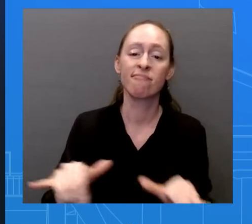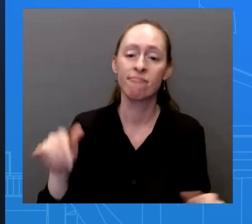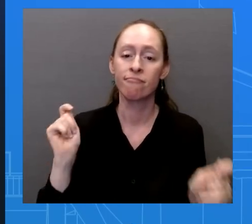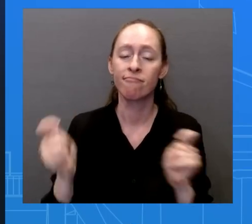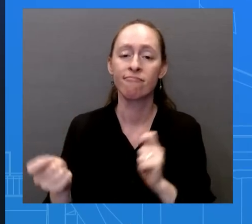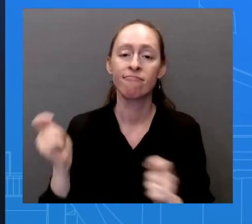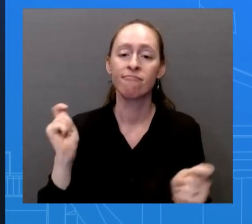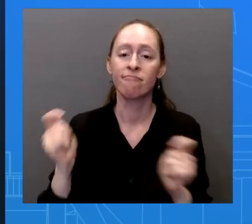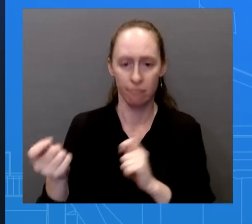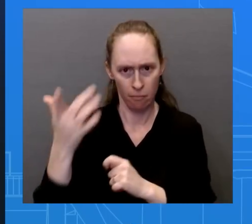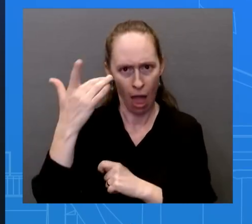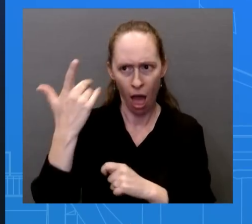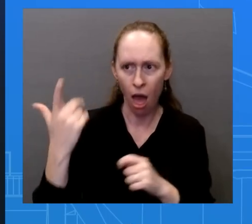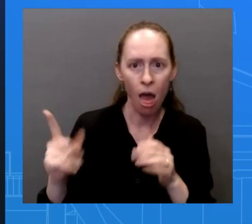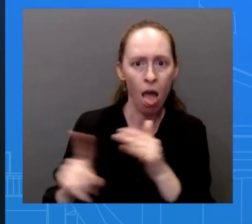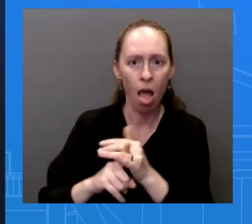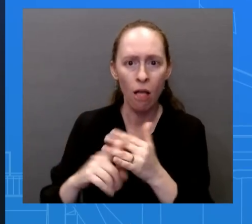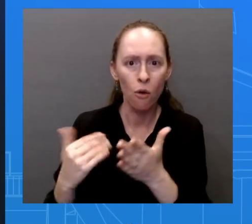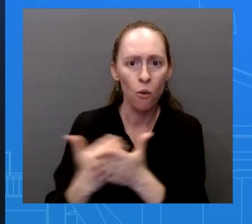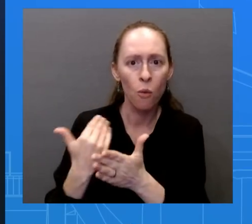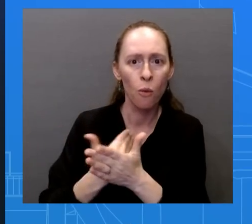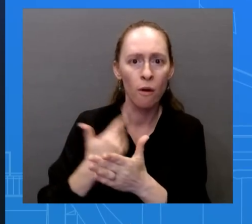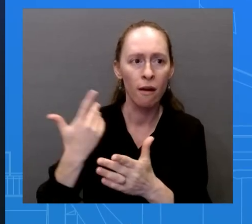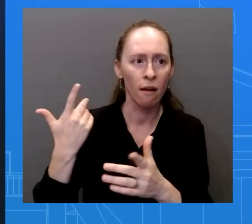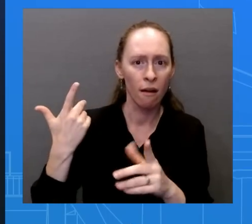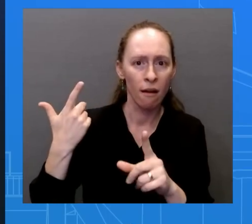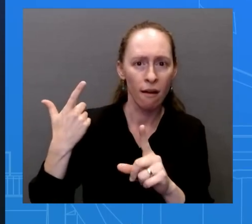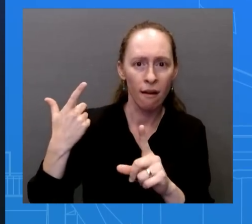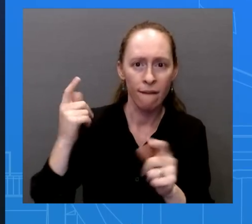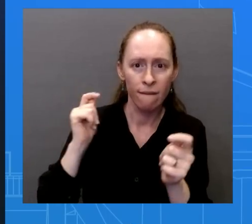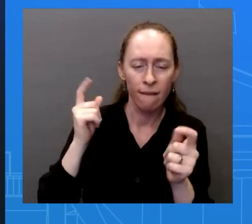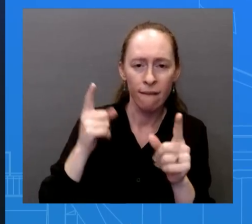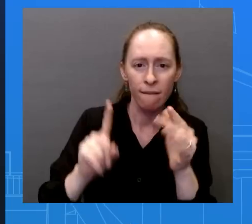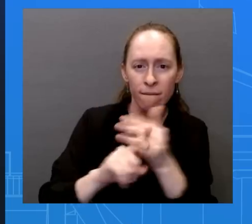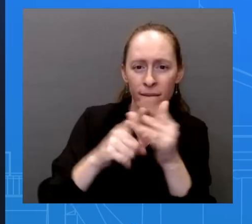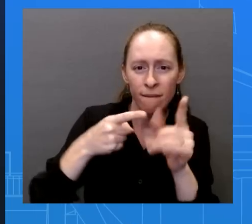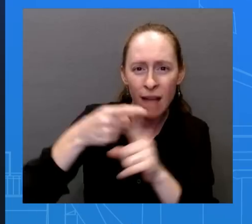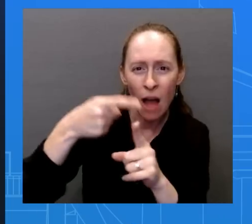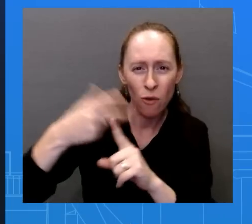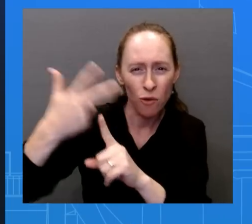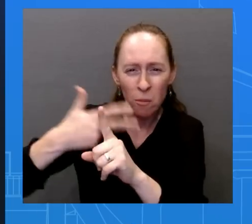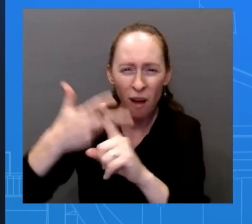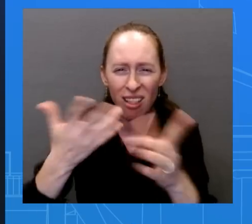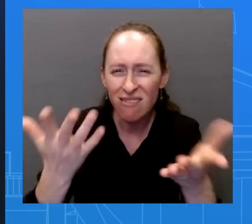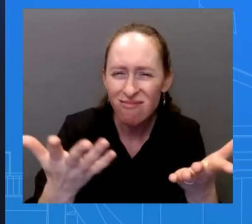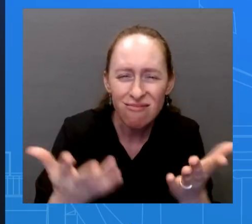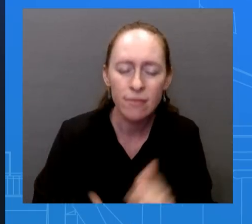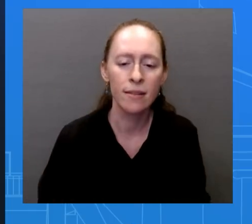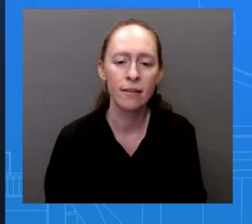And, by the way, people think somehow that's -- we're making news; we're really not. If you think about it -- take an average 40-year-old: